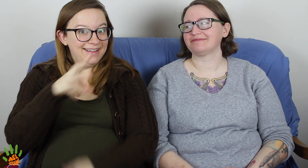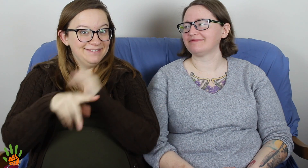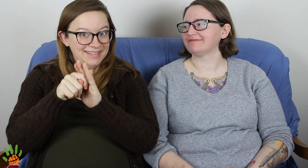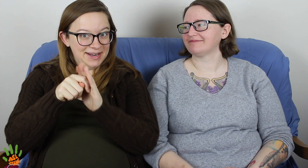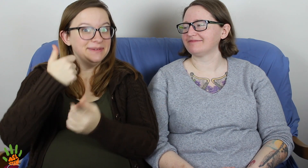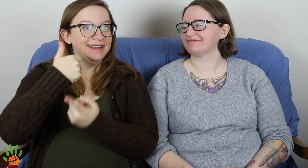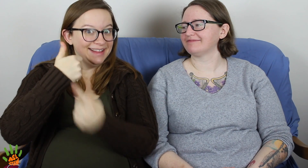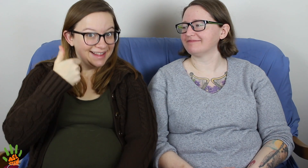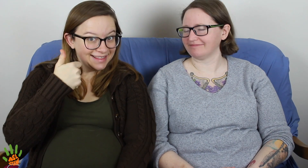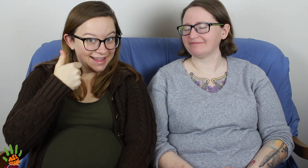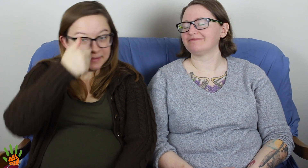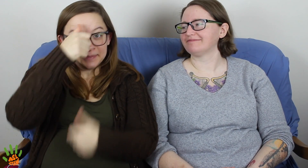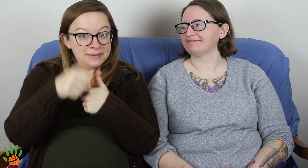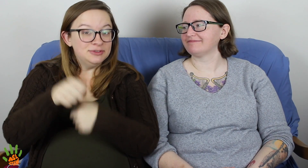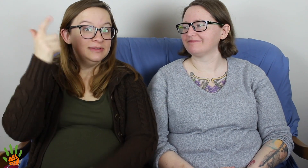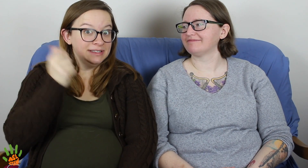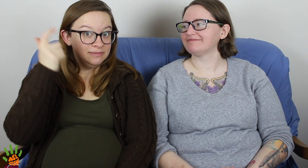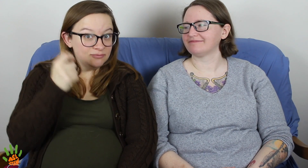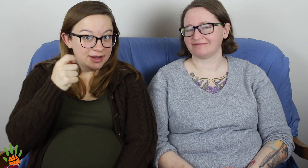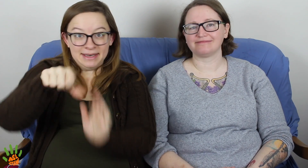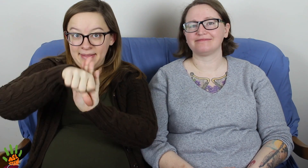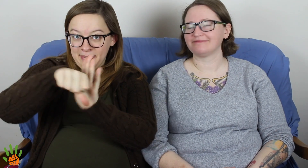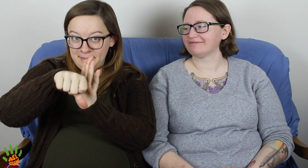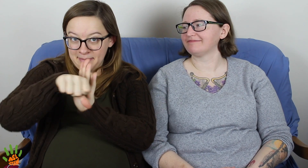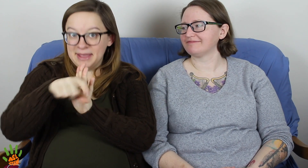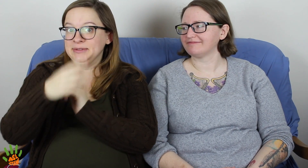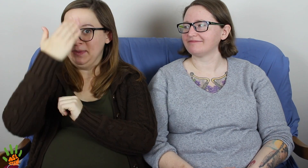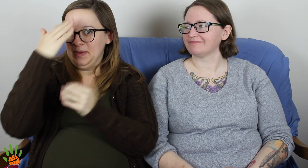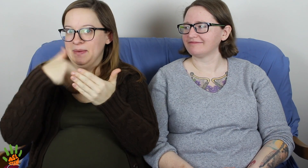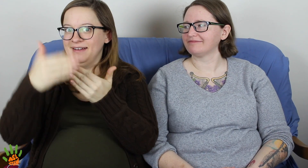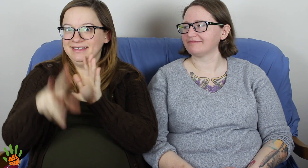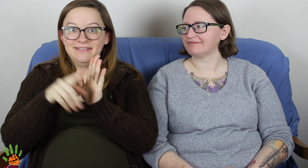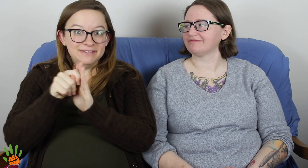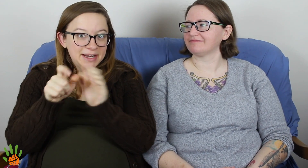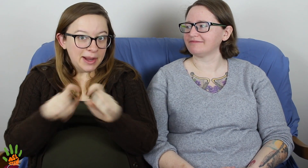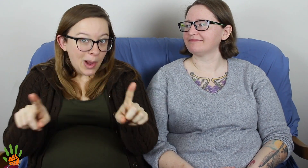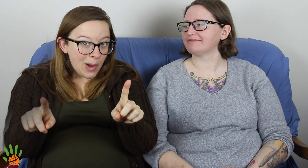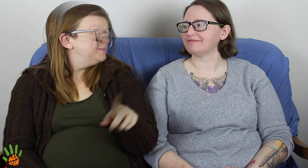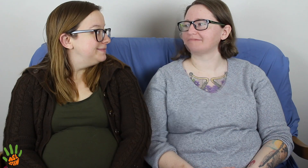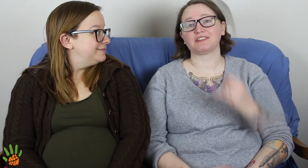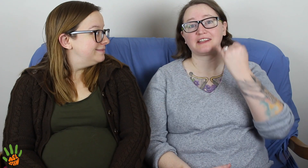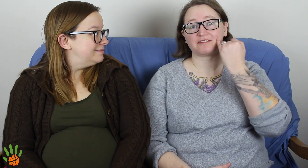So if you liked this video click LIKE. Remember to subscribe and hit the notification bell so you know when the next video comes out.